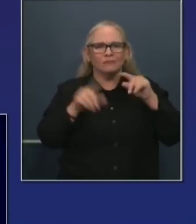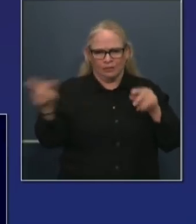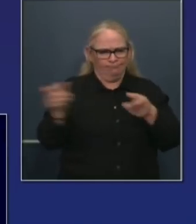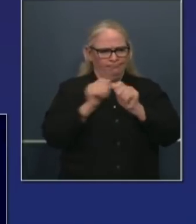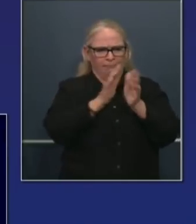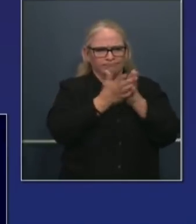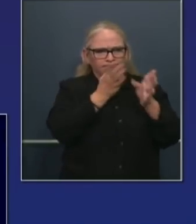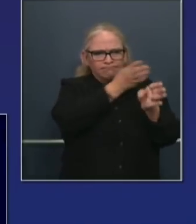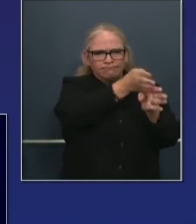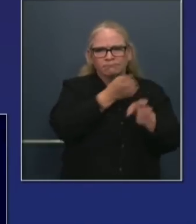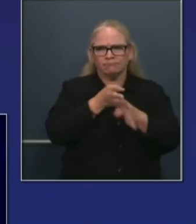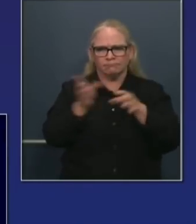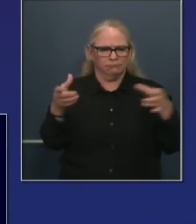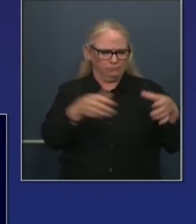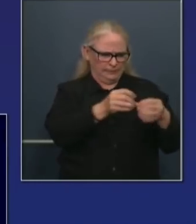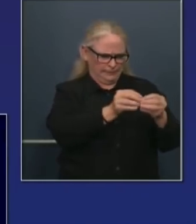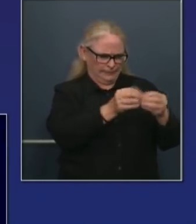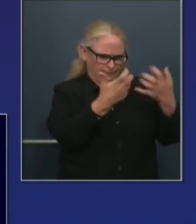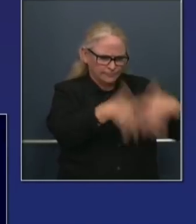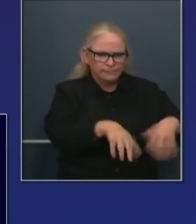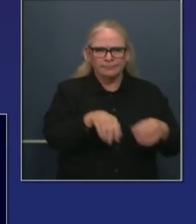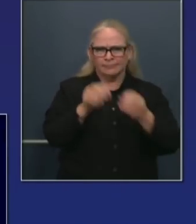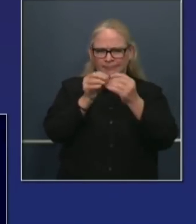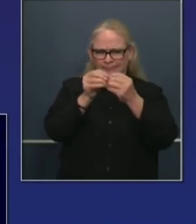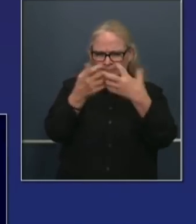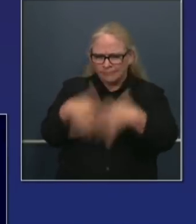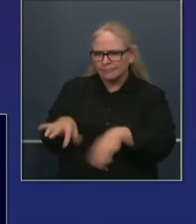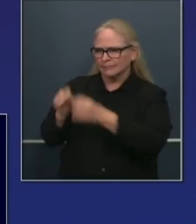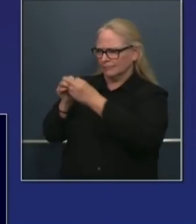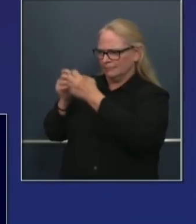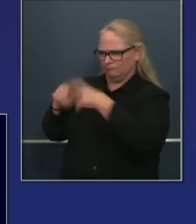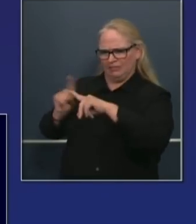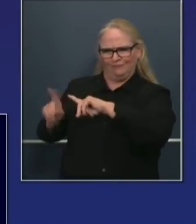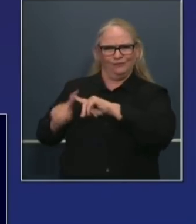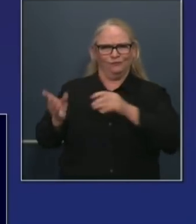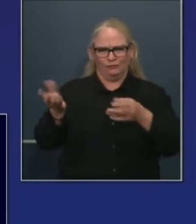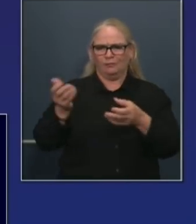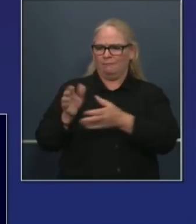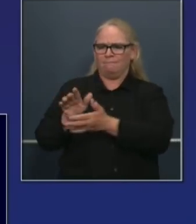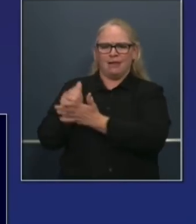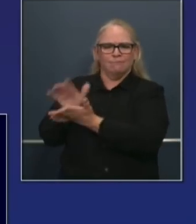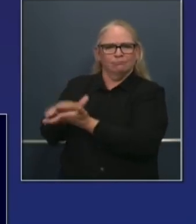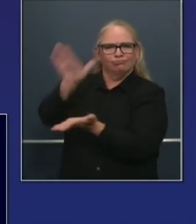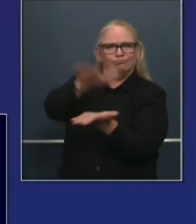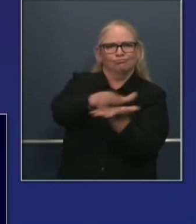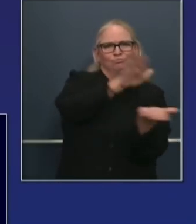SHARE THAT INFORMATION IT'S TRULY A REPRESENTATIVE GROUP OF BUSINESS LEERS UNHEALTHINESS